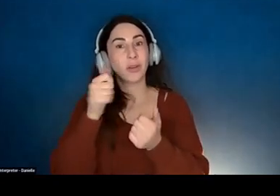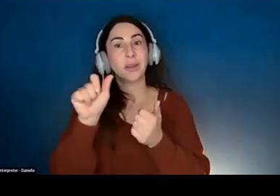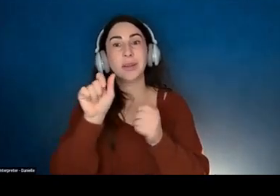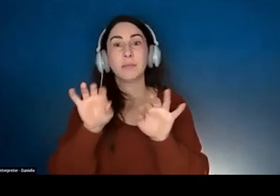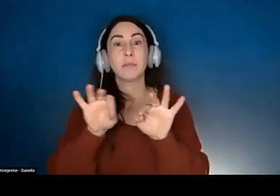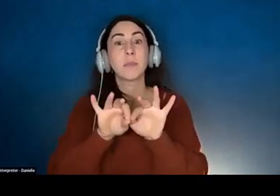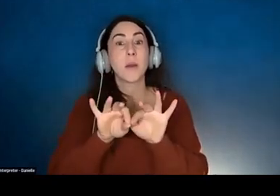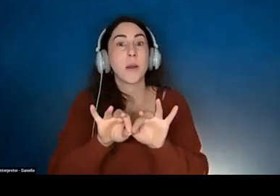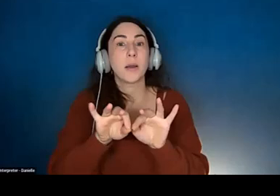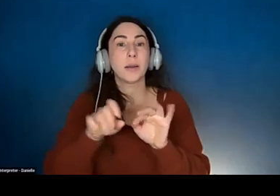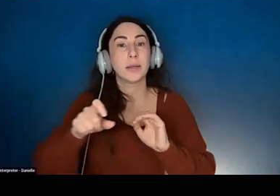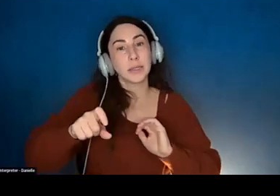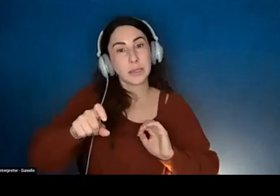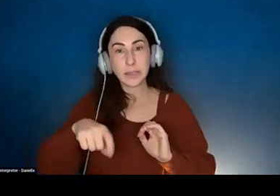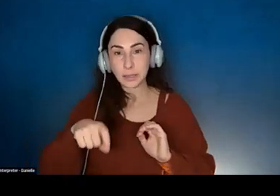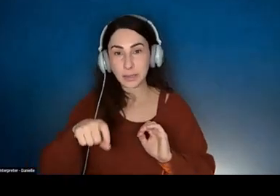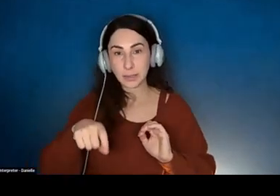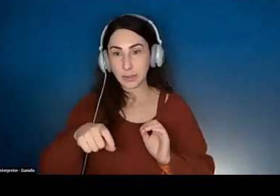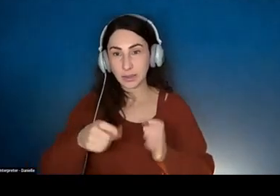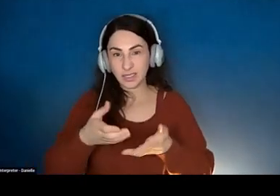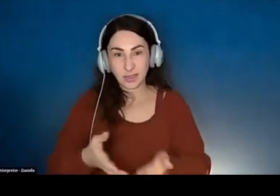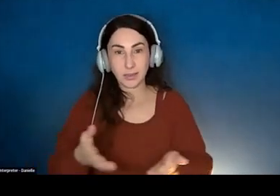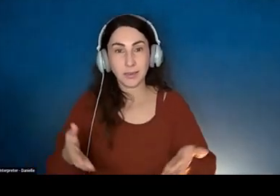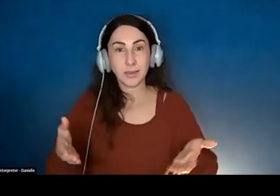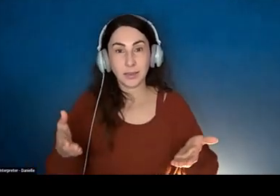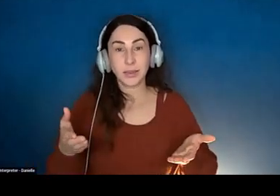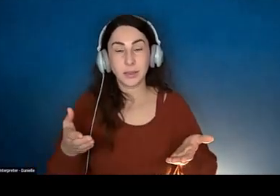items, excuse me, was particularly helpful,